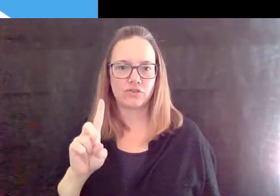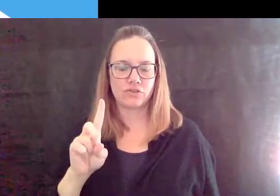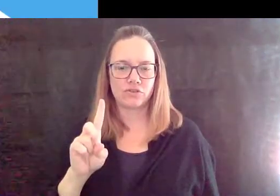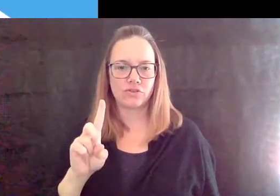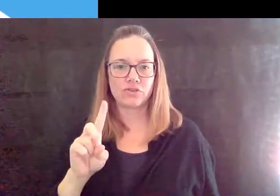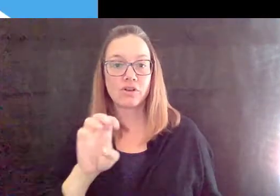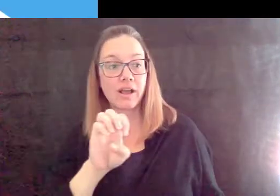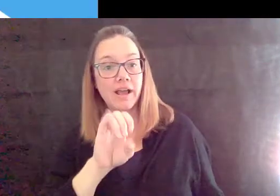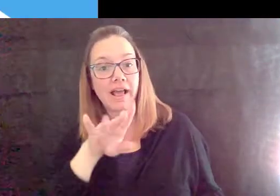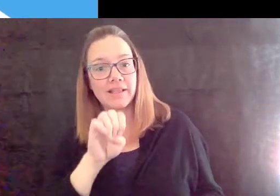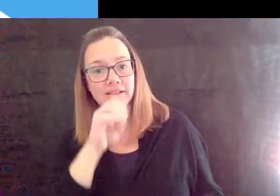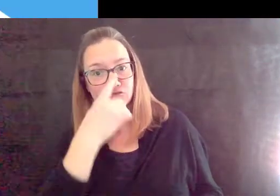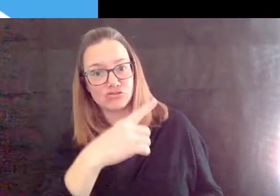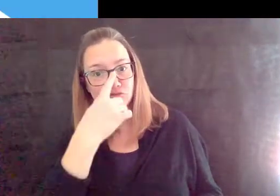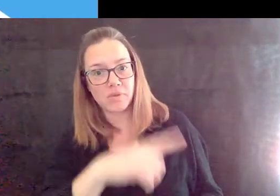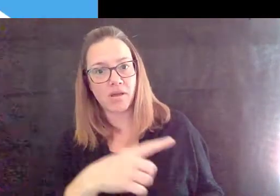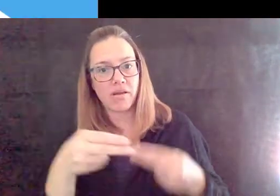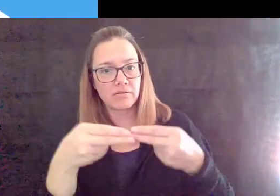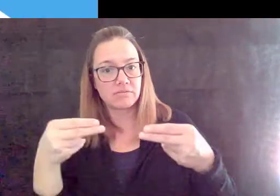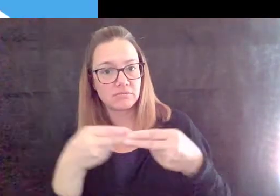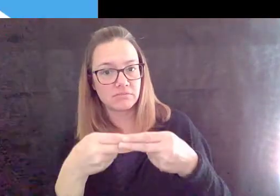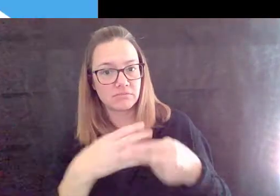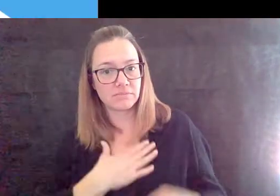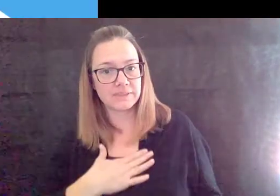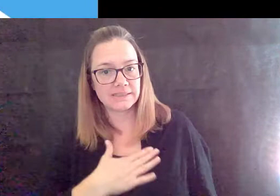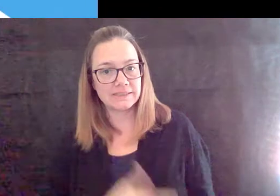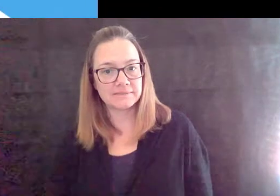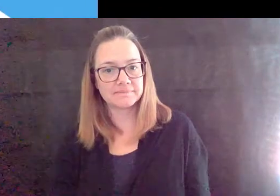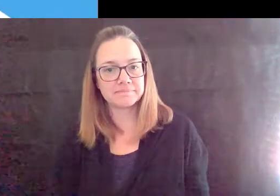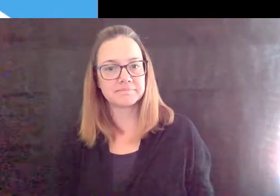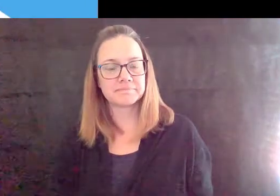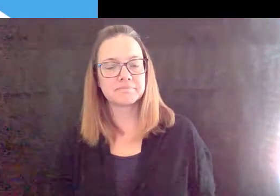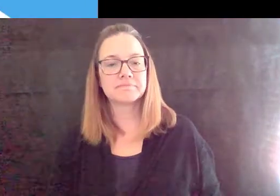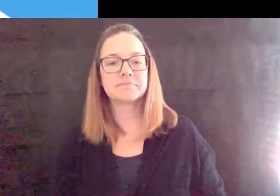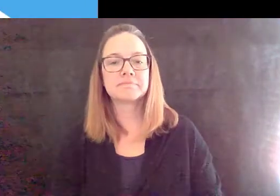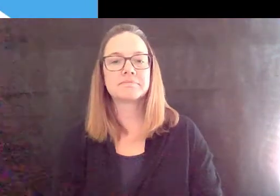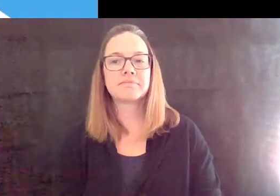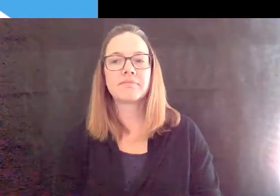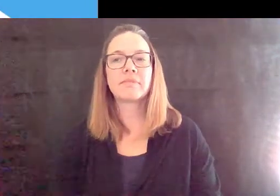Ellie, would you mind dropping the slide for a moment?